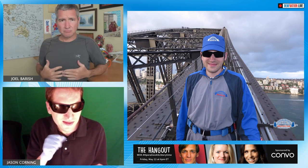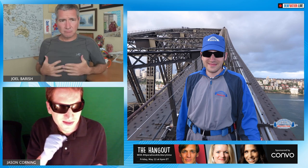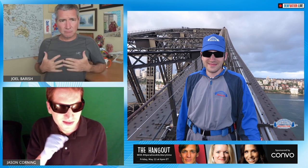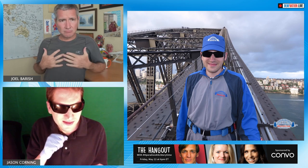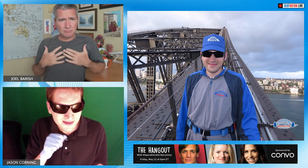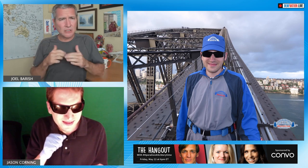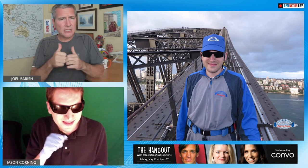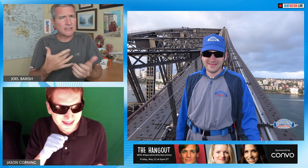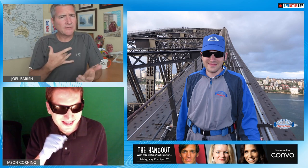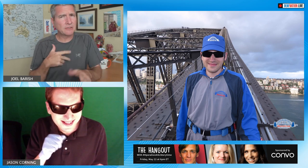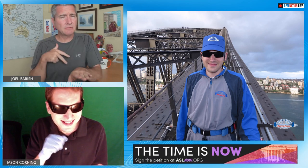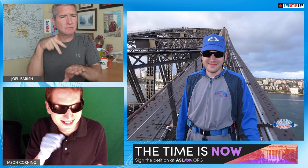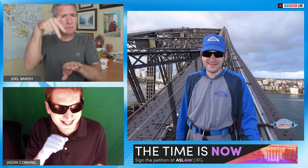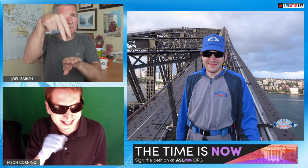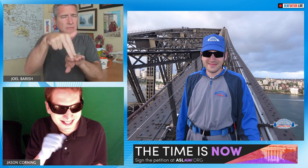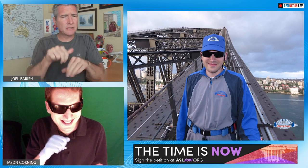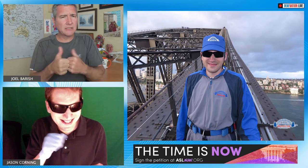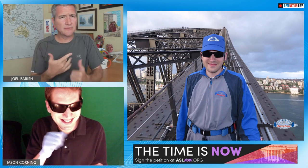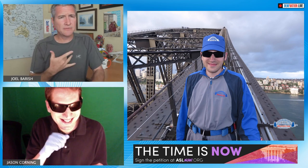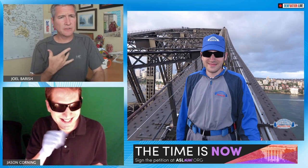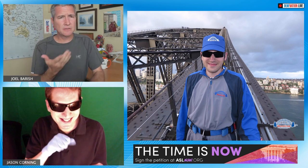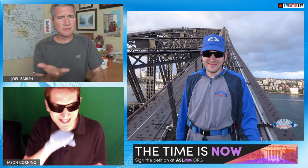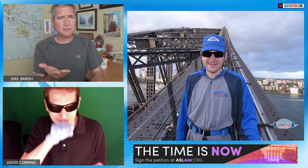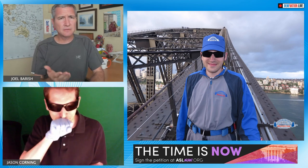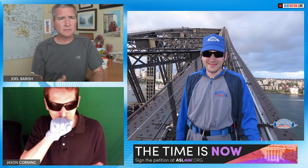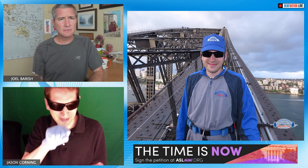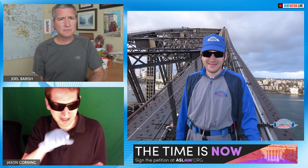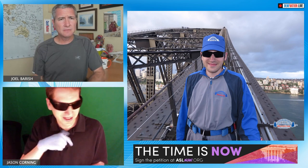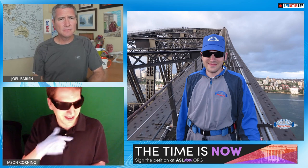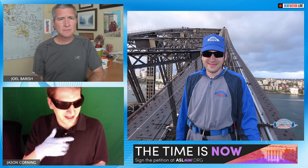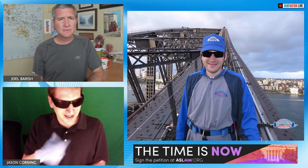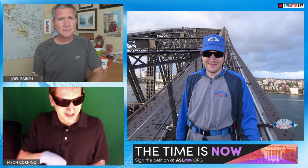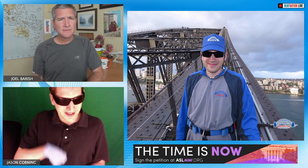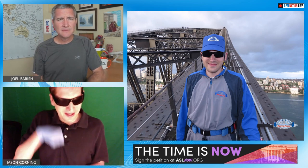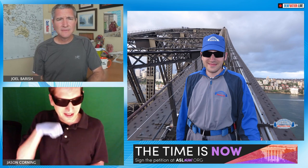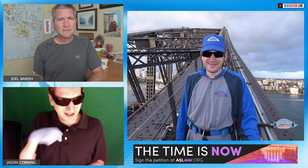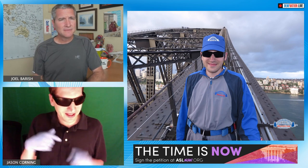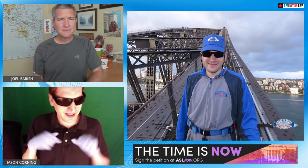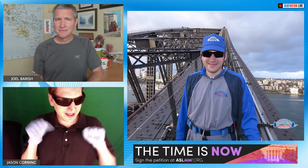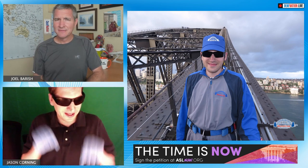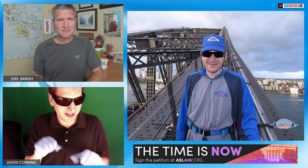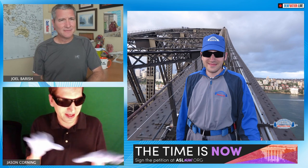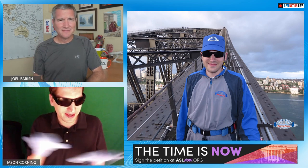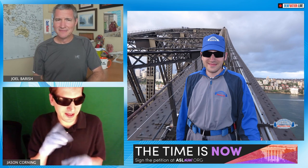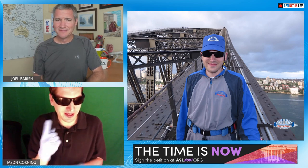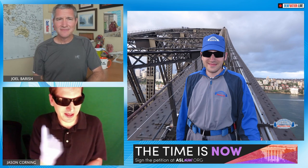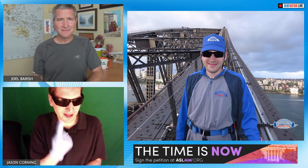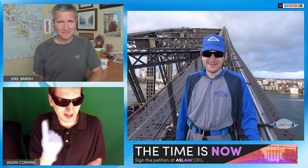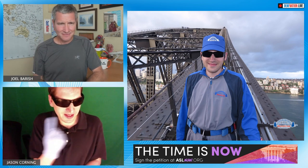How did you feel when you reach the top? I love it, felt proud I can do something